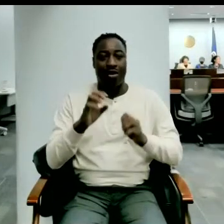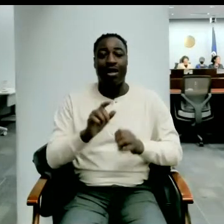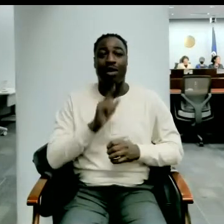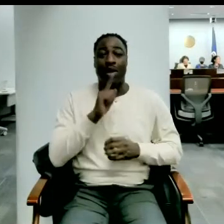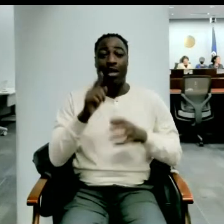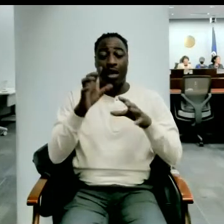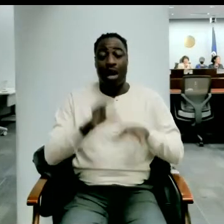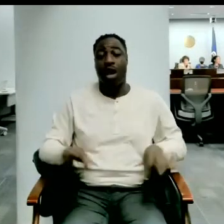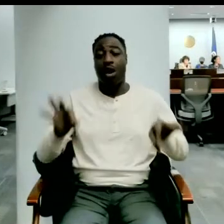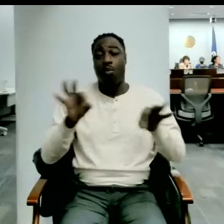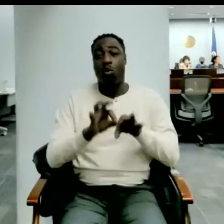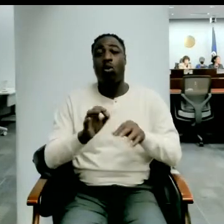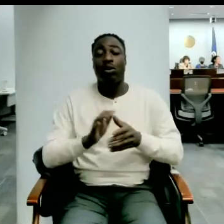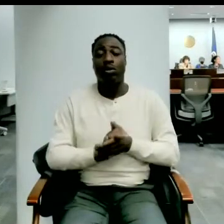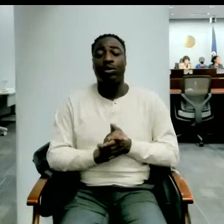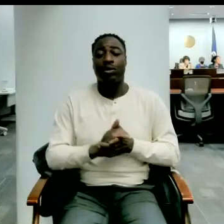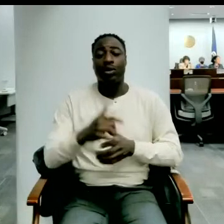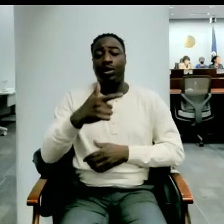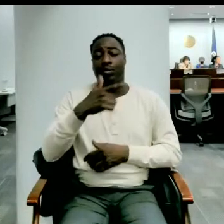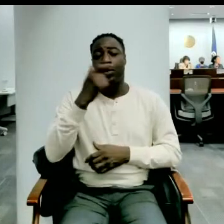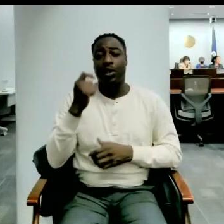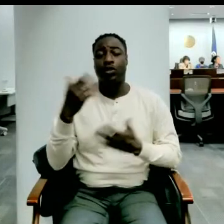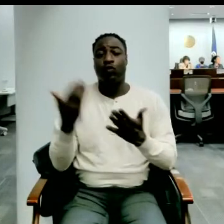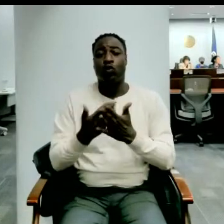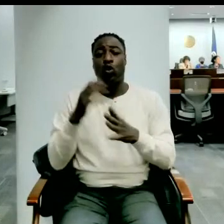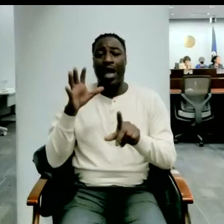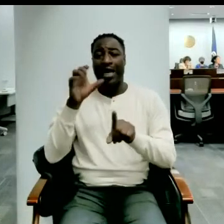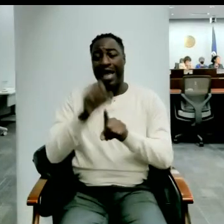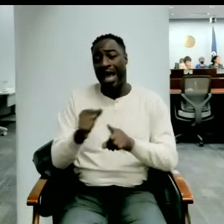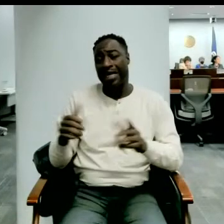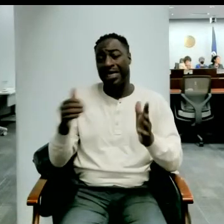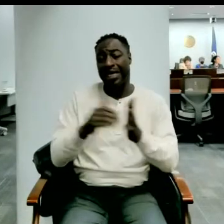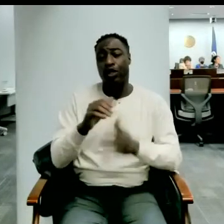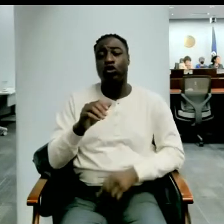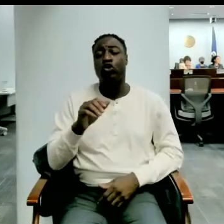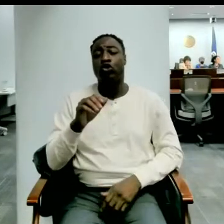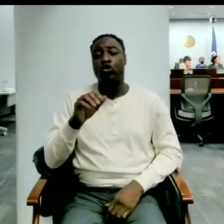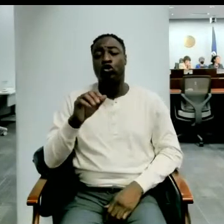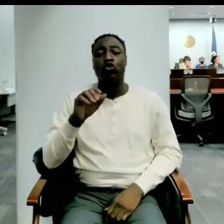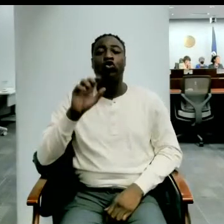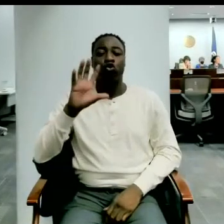critical giving renewed attacks against transgender and Gay people in this country.